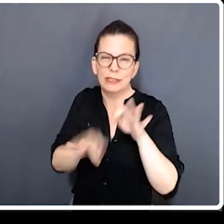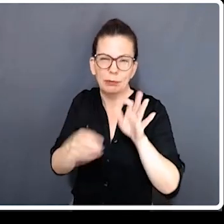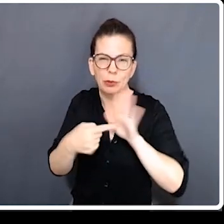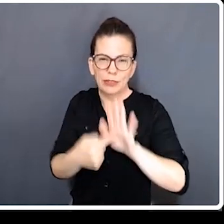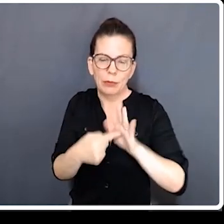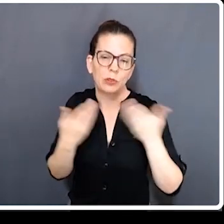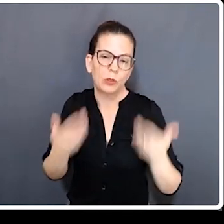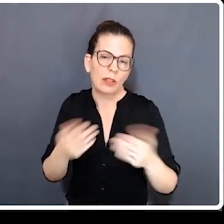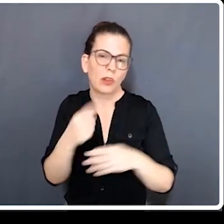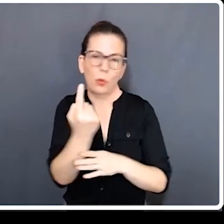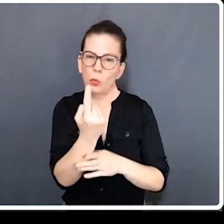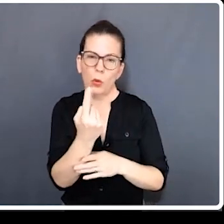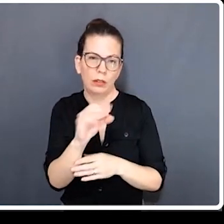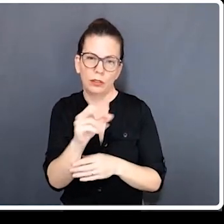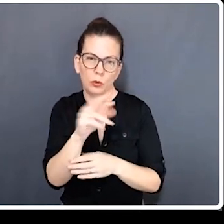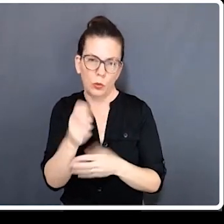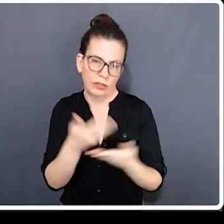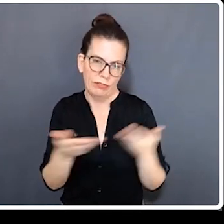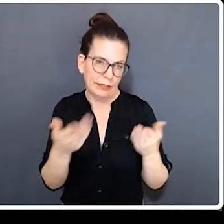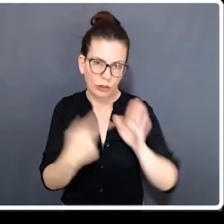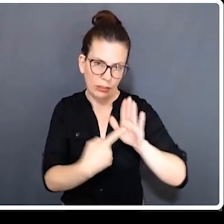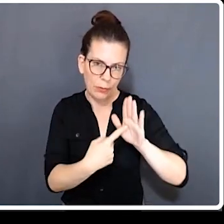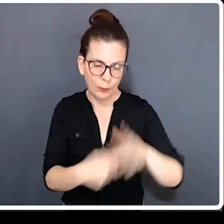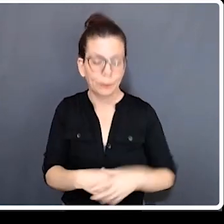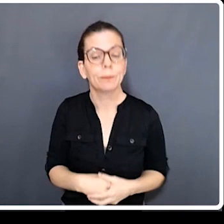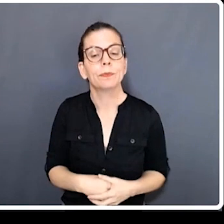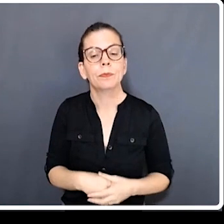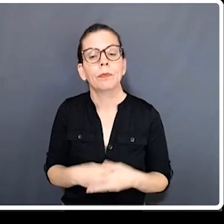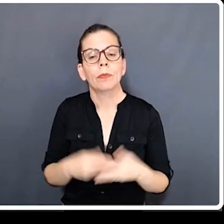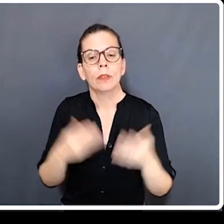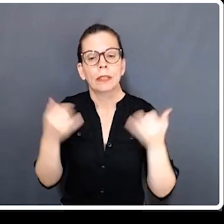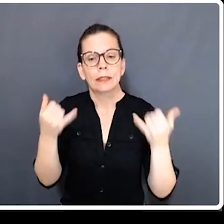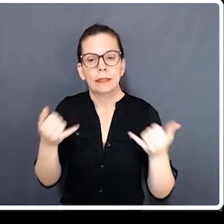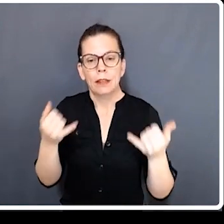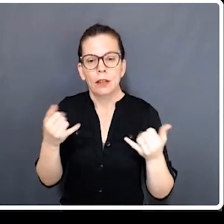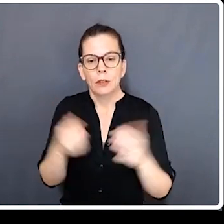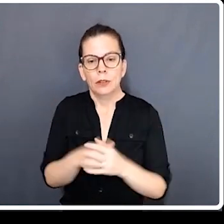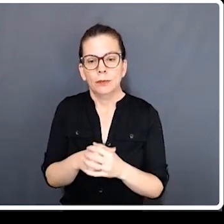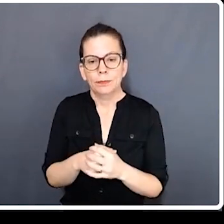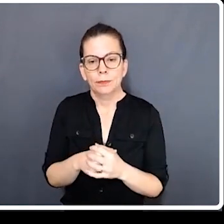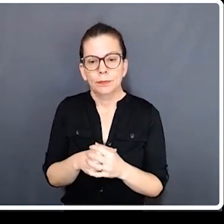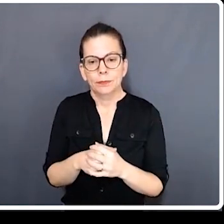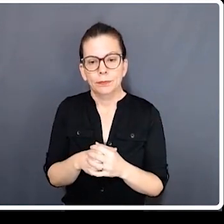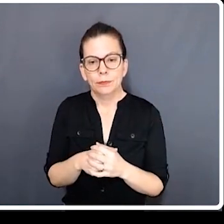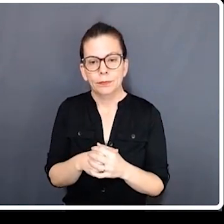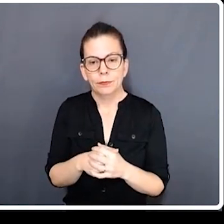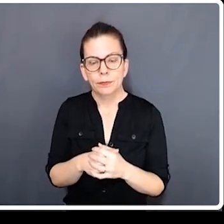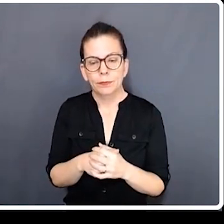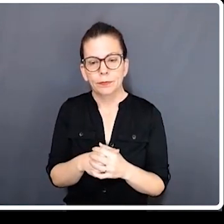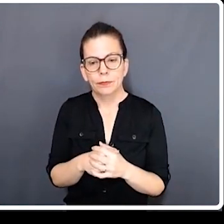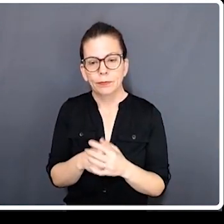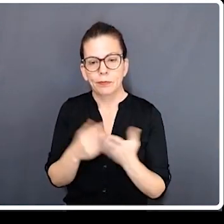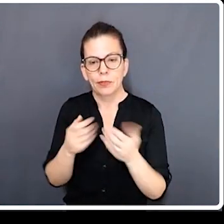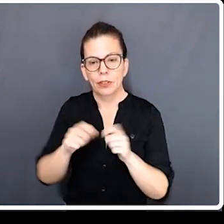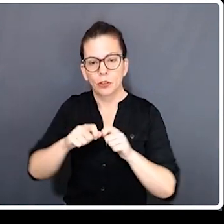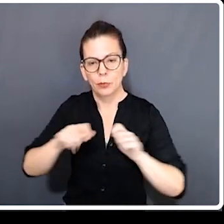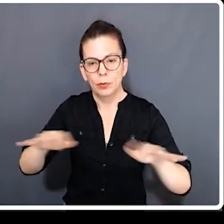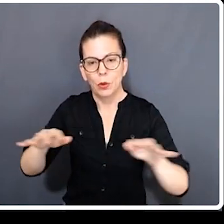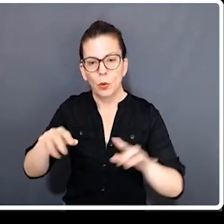I'm just going to deploy it to one of my core devices. And I'm going to deploy it to a device